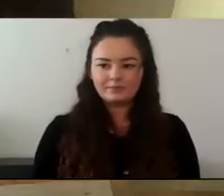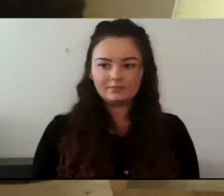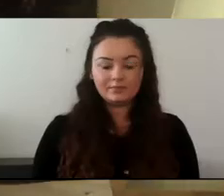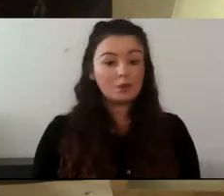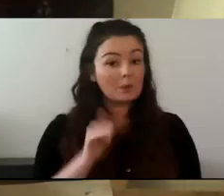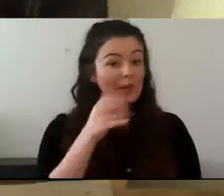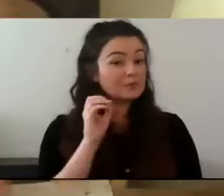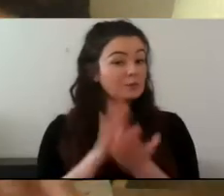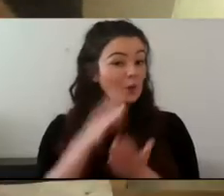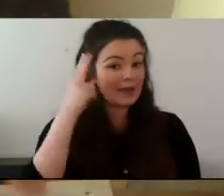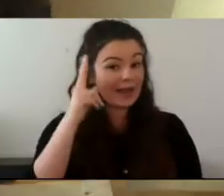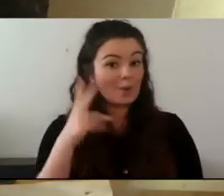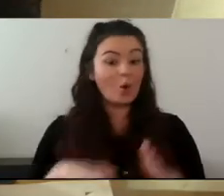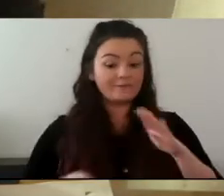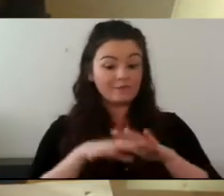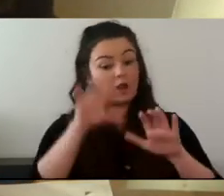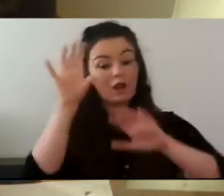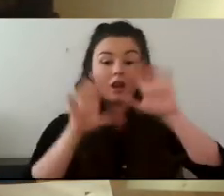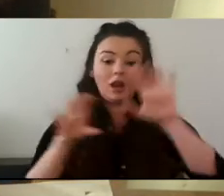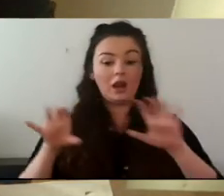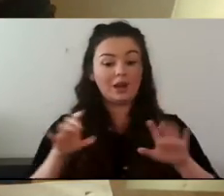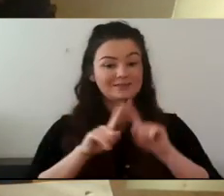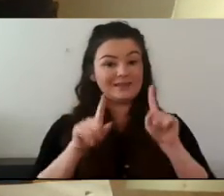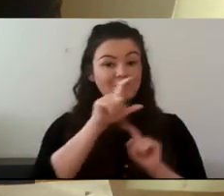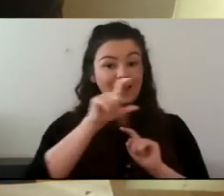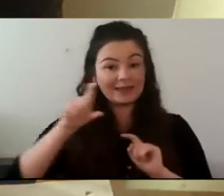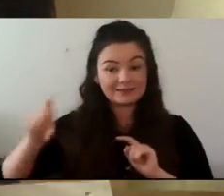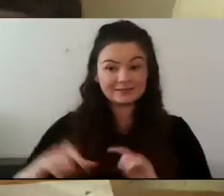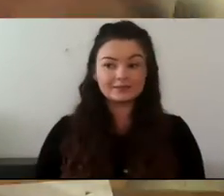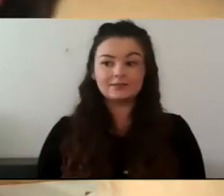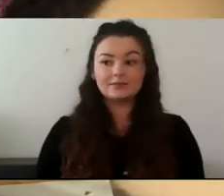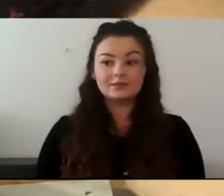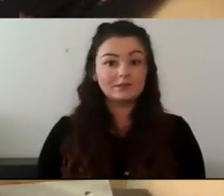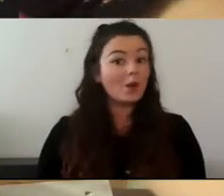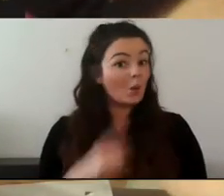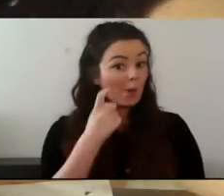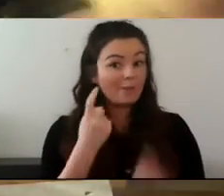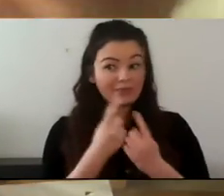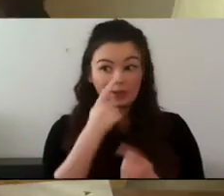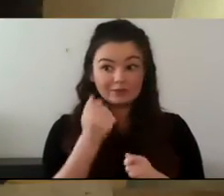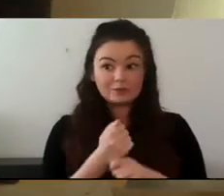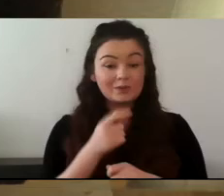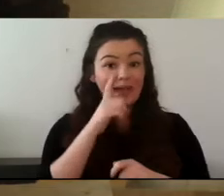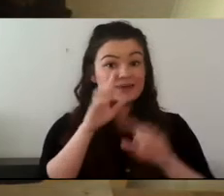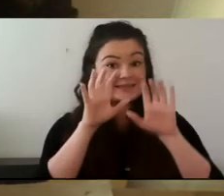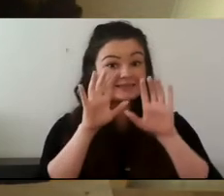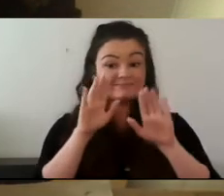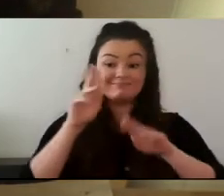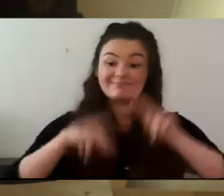on there, you might fill up your bag with letters. One other thing you can do is to decorate your